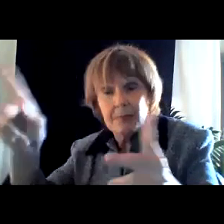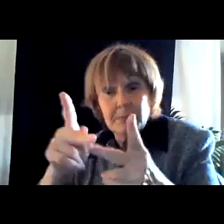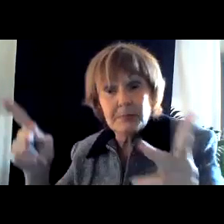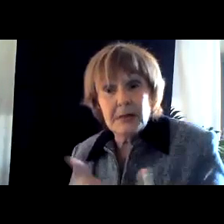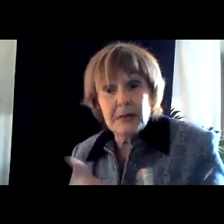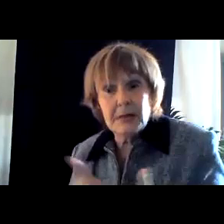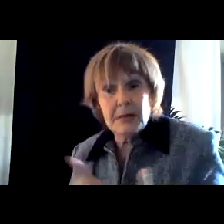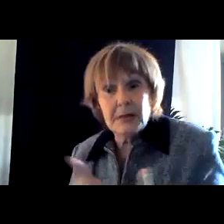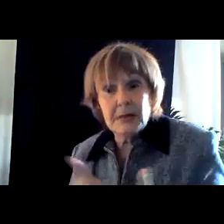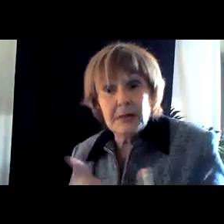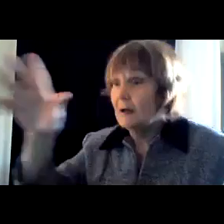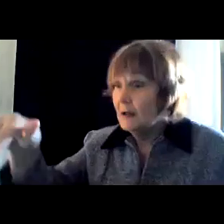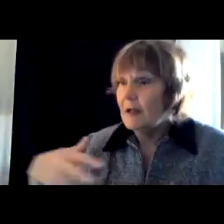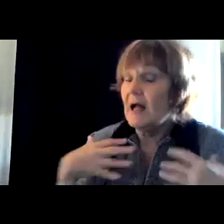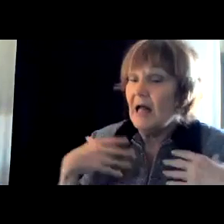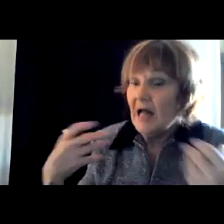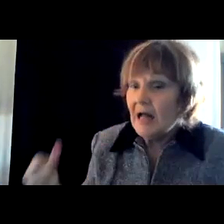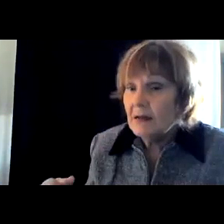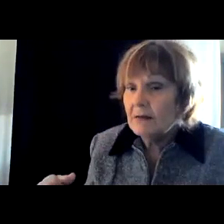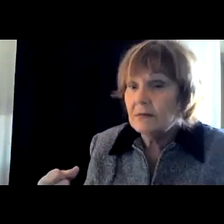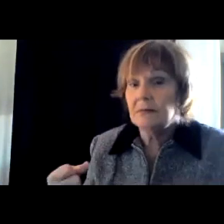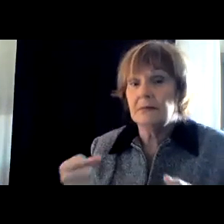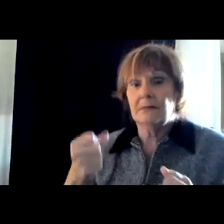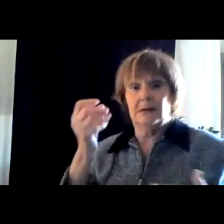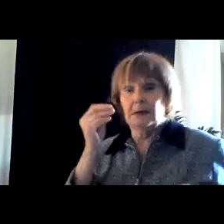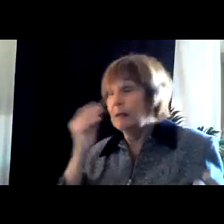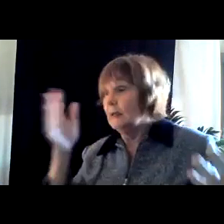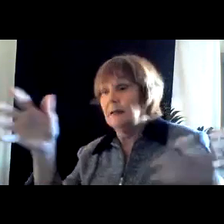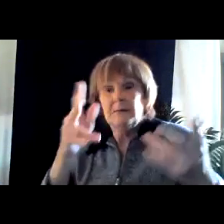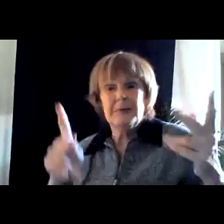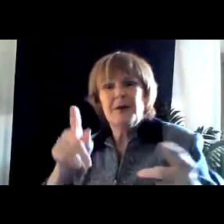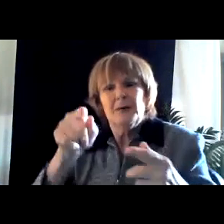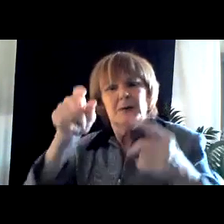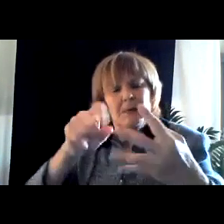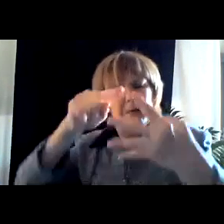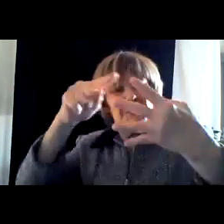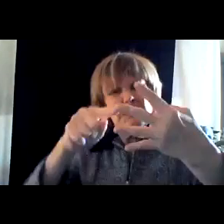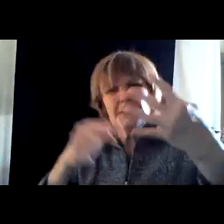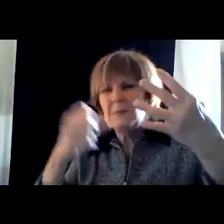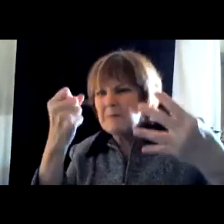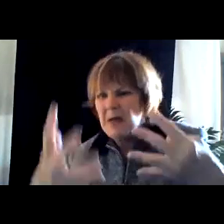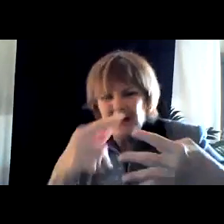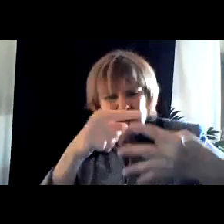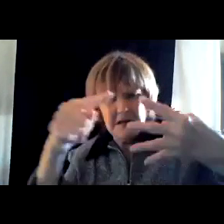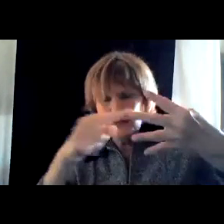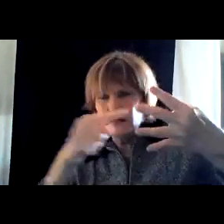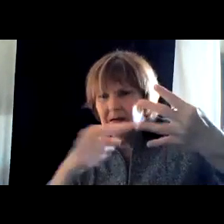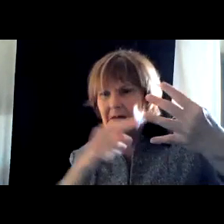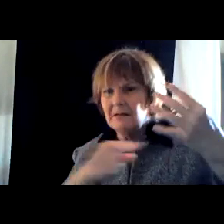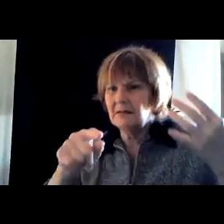which may very well be your people? Can you go to the racial justice or the disability justice groups? Can you go to these other entities and say,